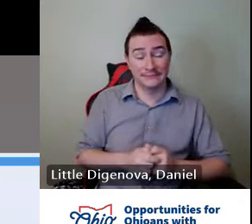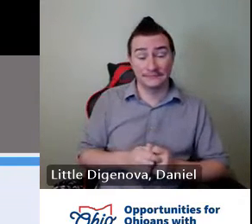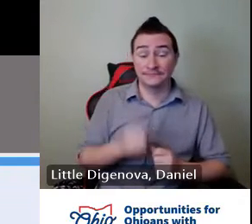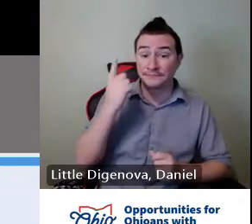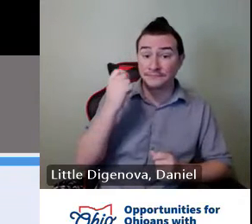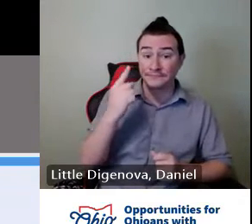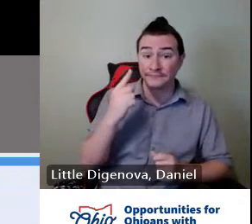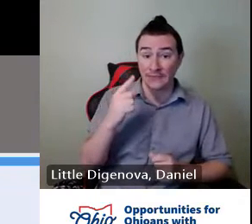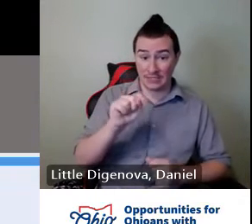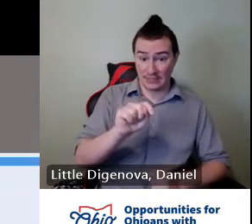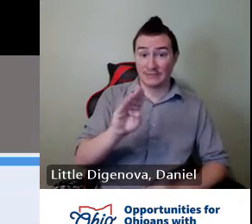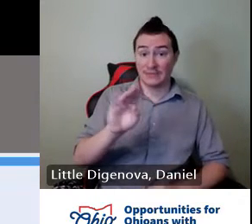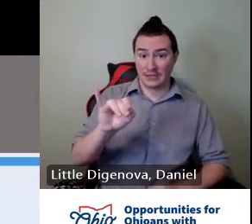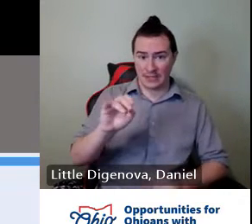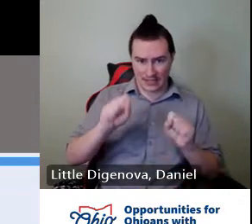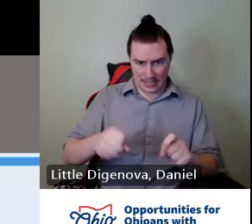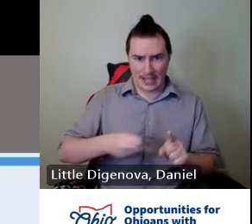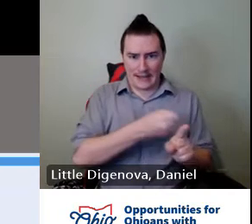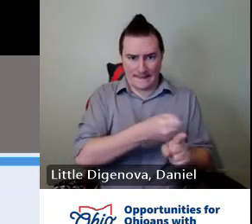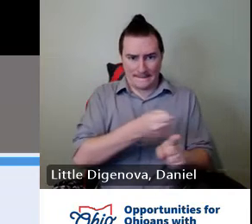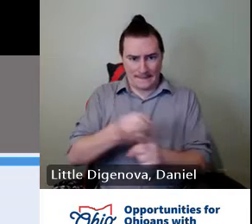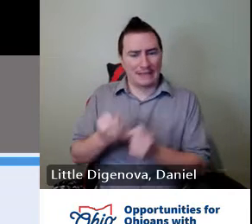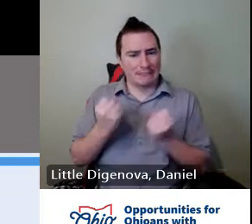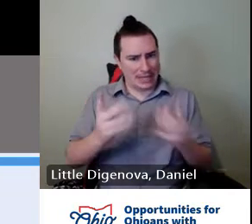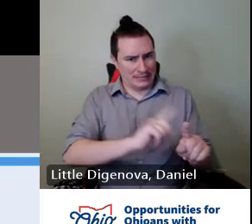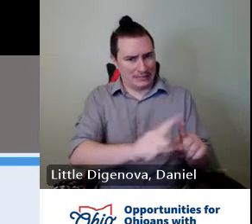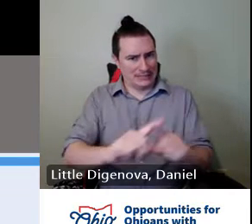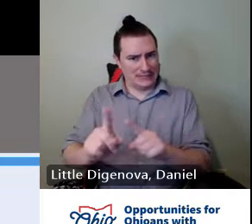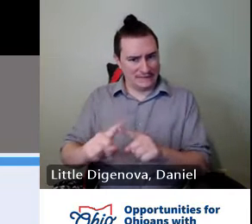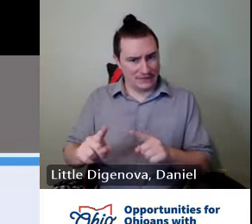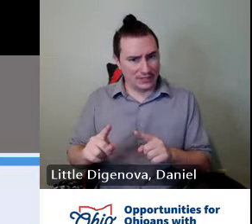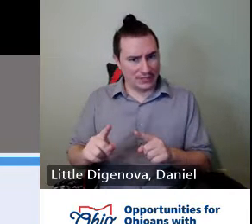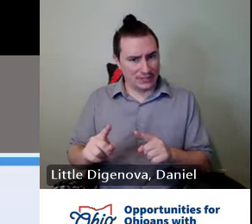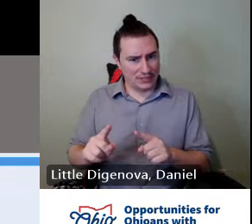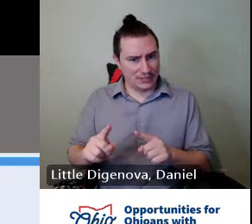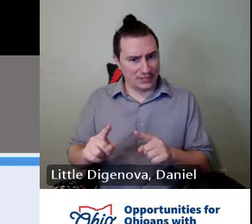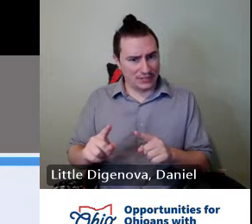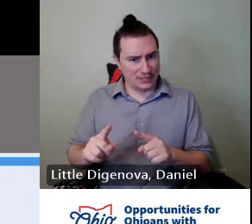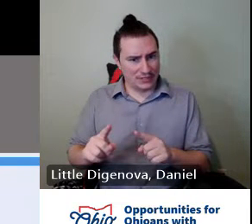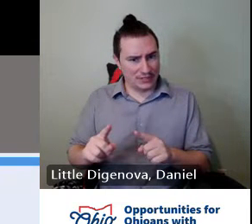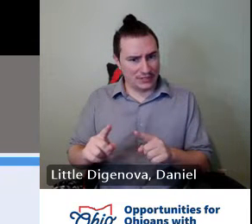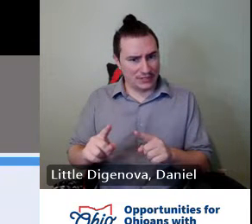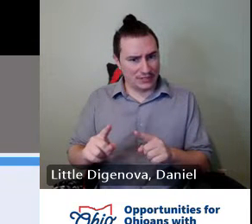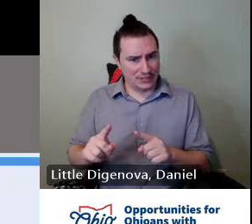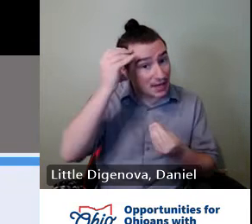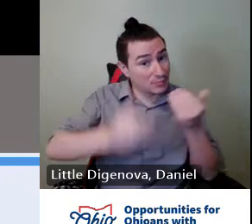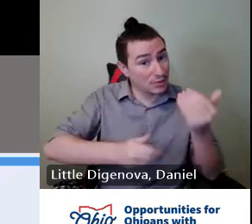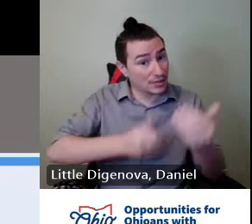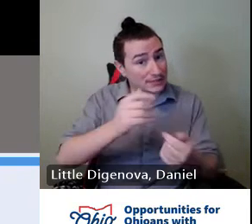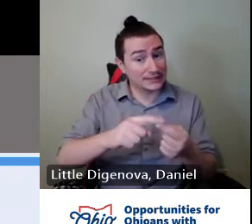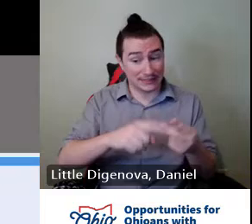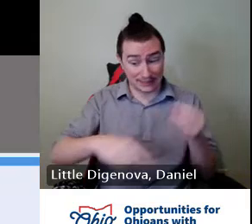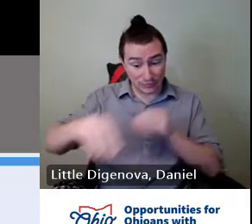of functions in the body, including thought, movement, sensory processing, communication and language,